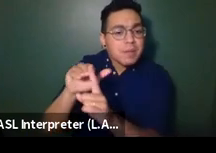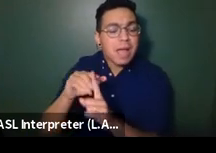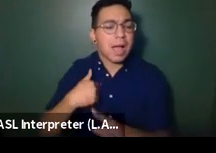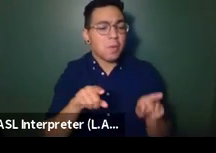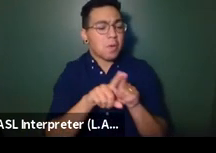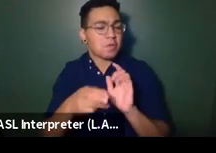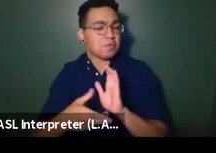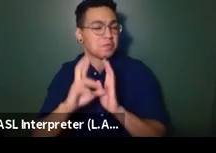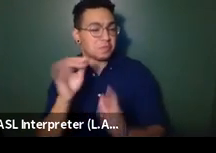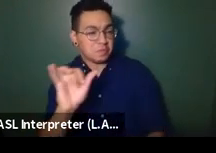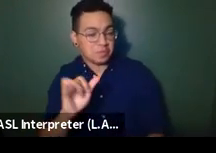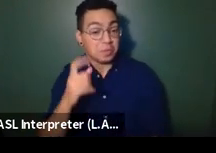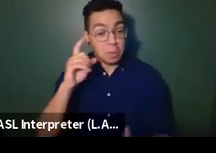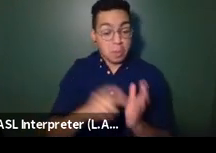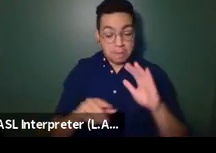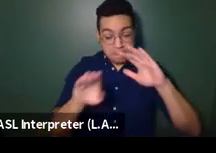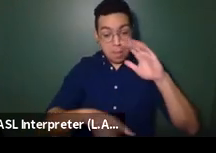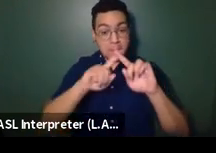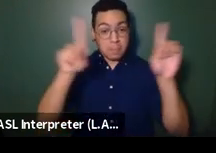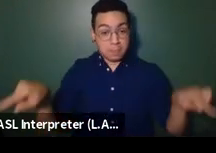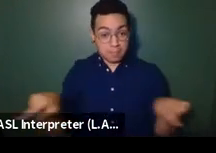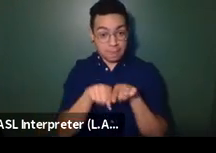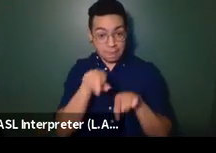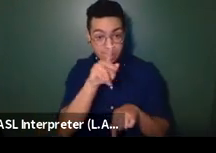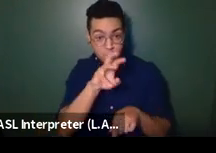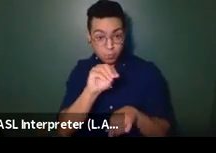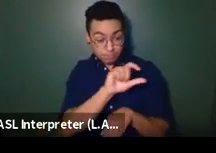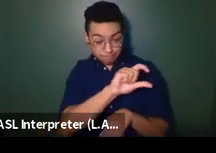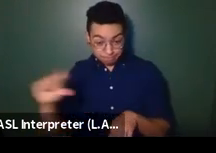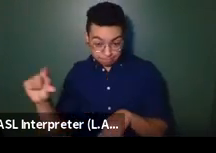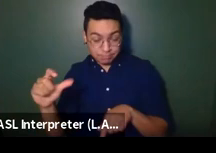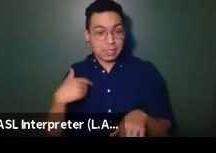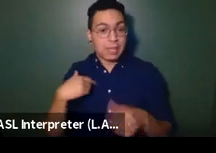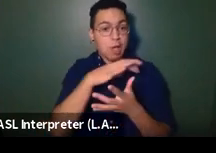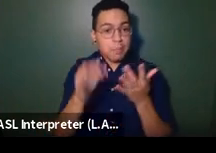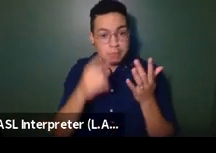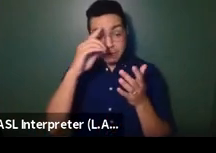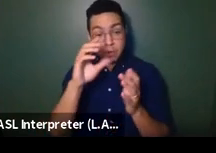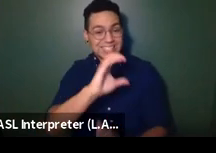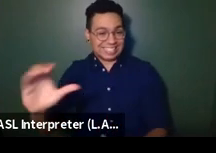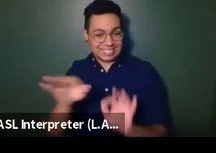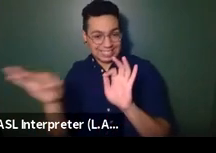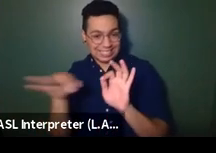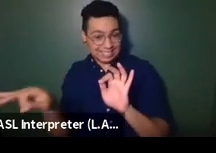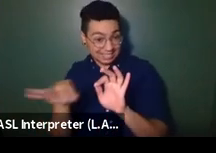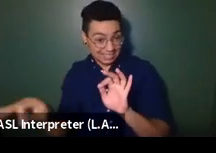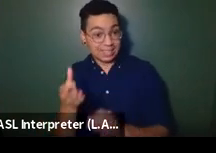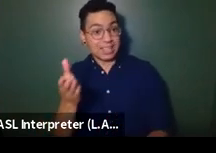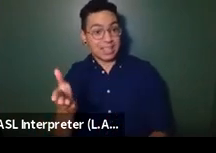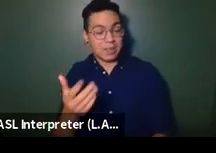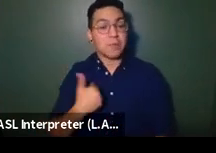ESD 189 - Amy Colburn: So on the bottom of your zoom screen, you'll notice that you have the option for closed caption. So we have our ASL interpreters.